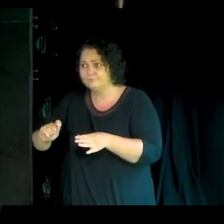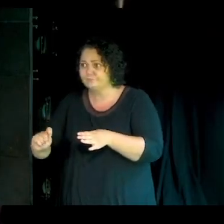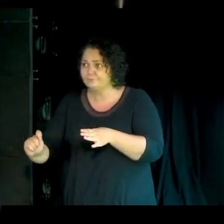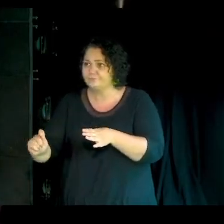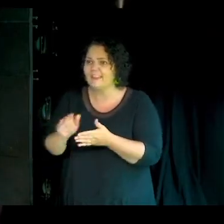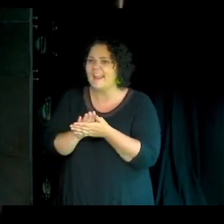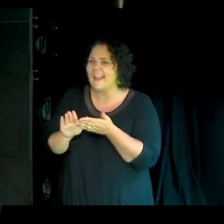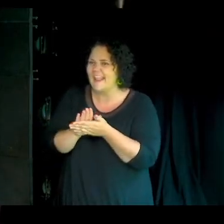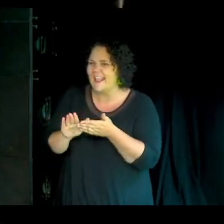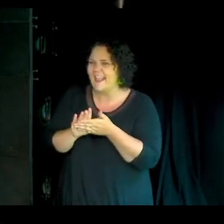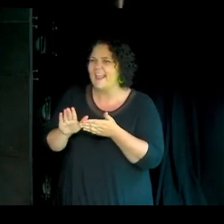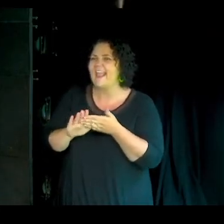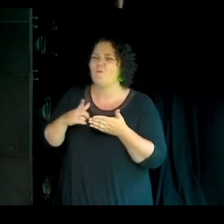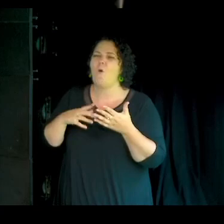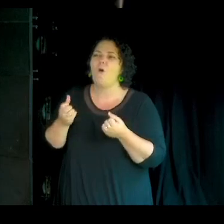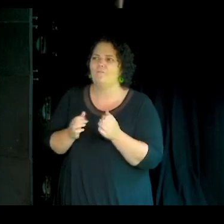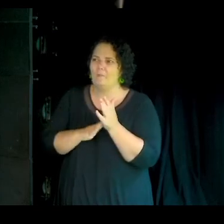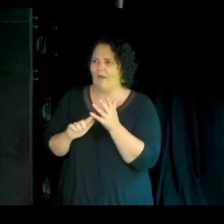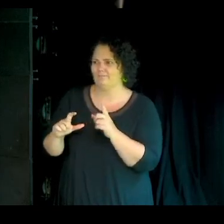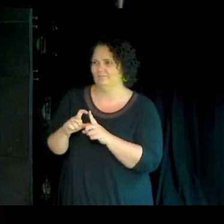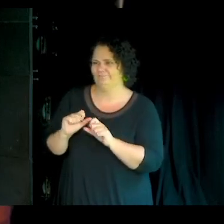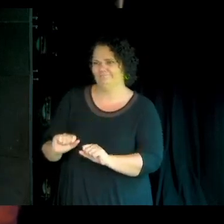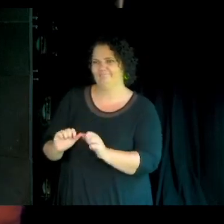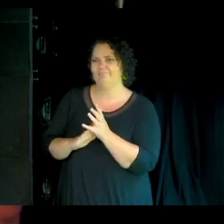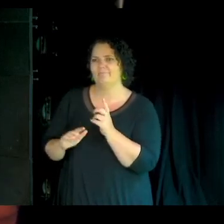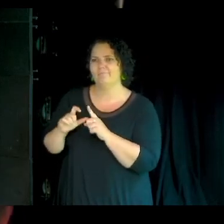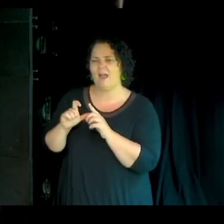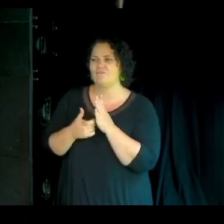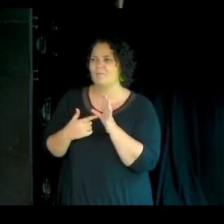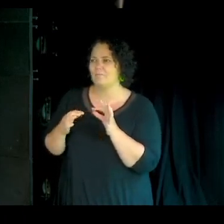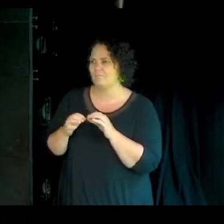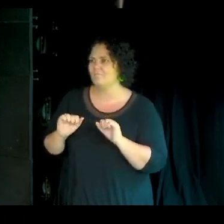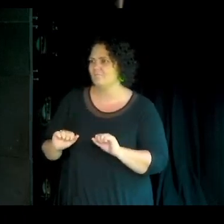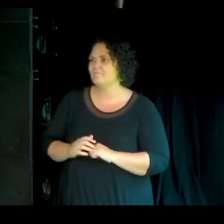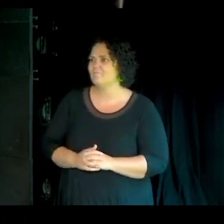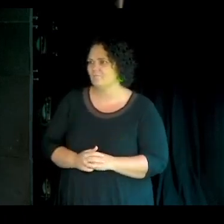muds yeah so but because I don't have I don't have uh we have plenty more of that if you need a fresh